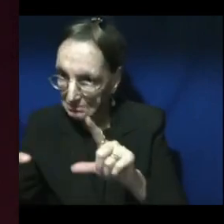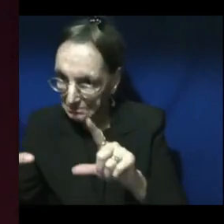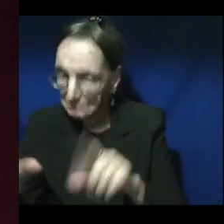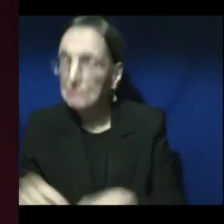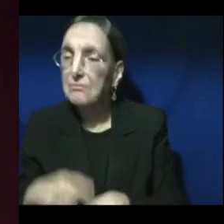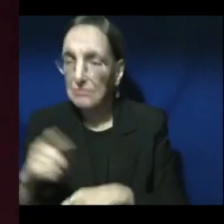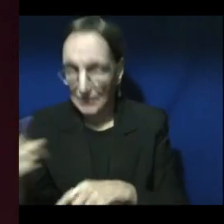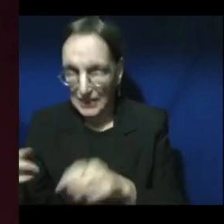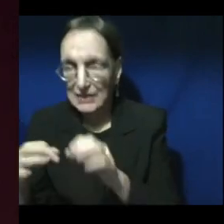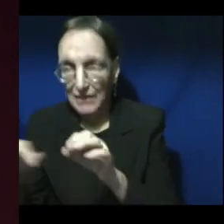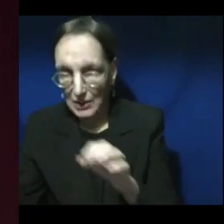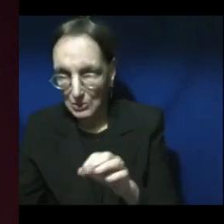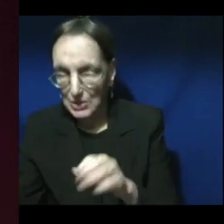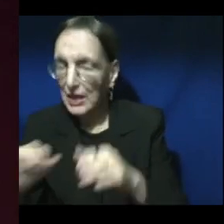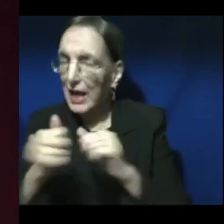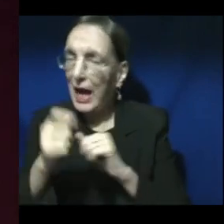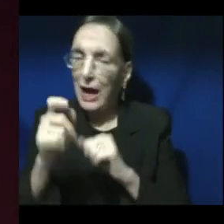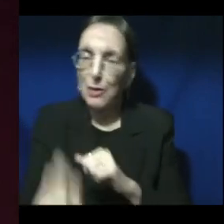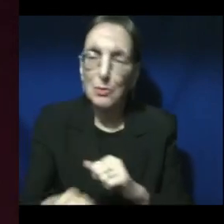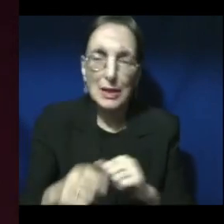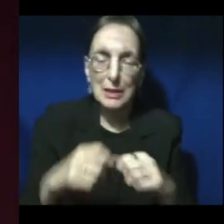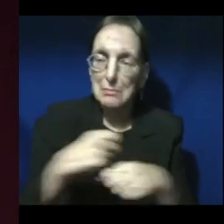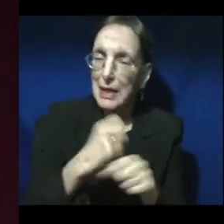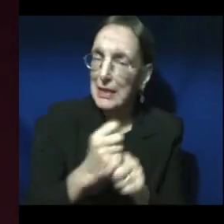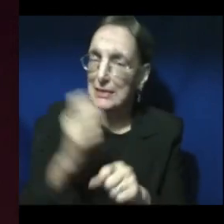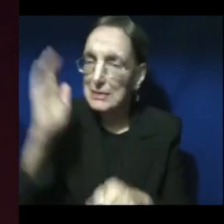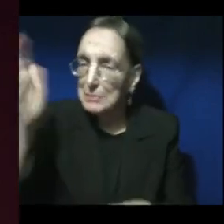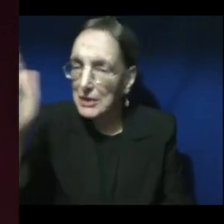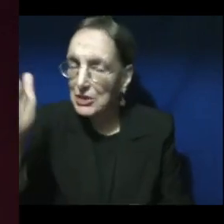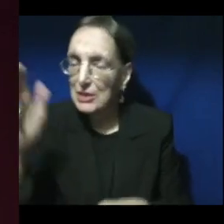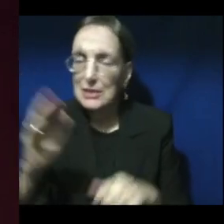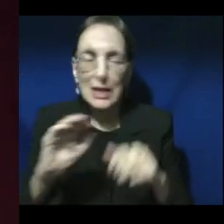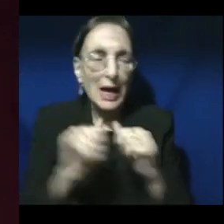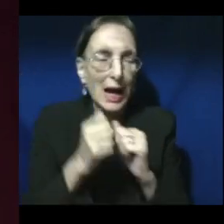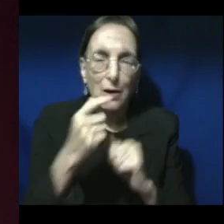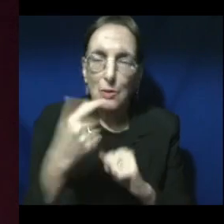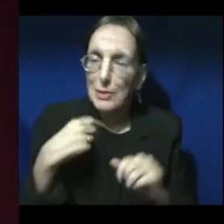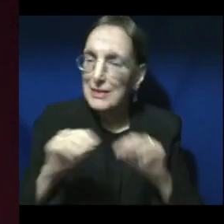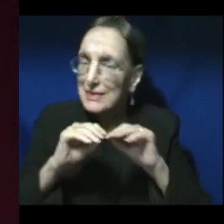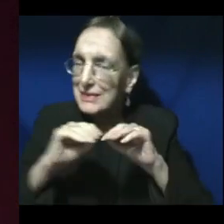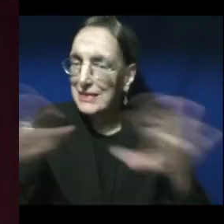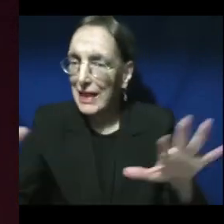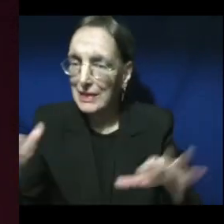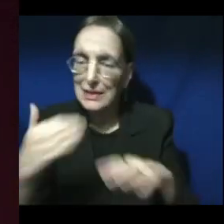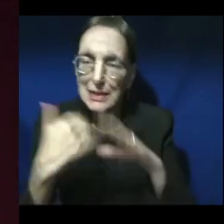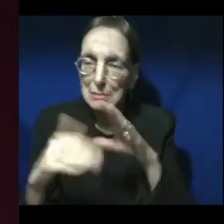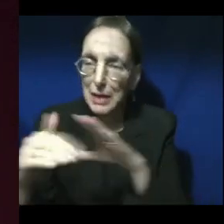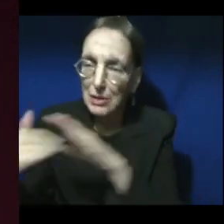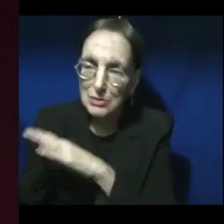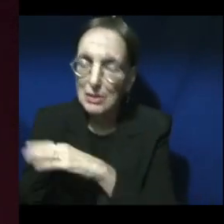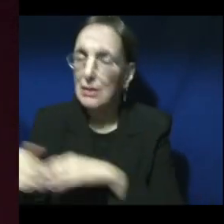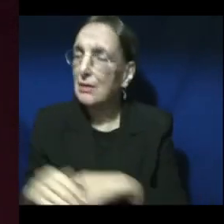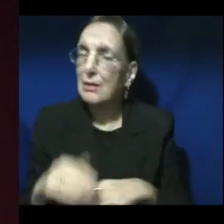media posts and speeches and communicate through language. But it turns out that while we think